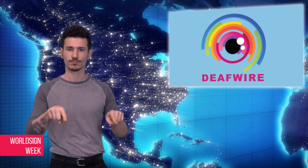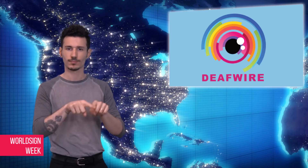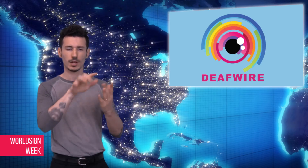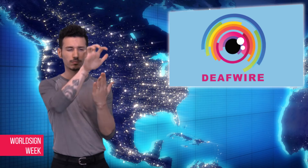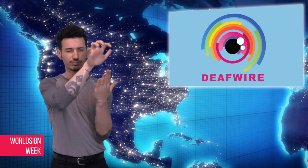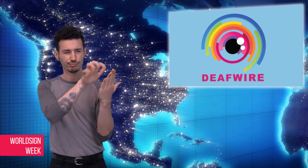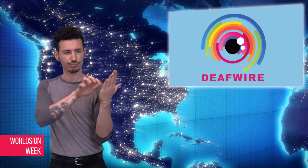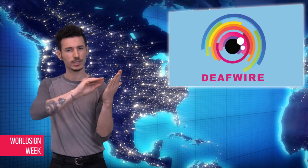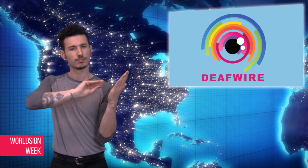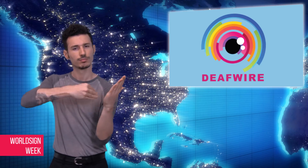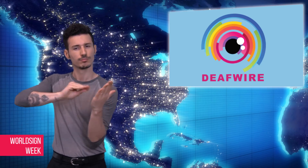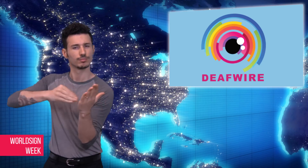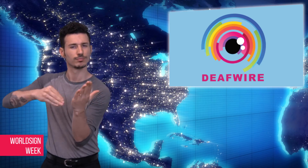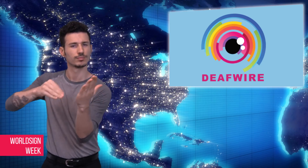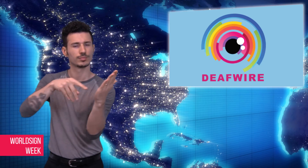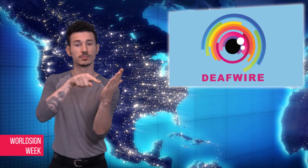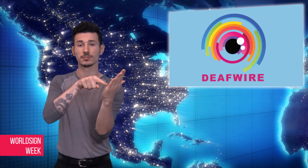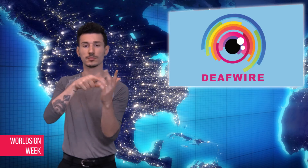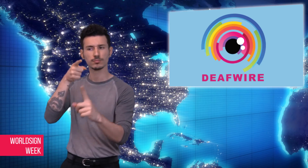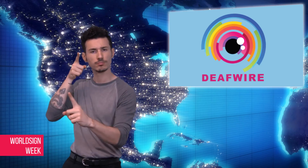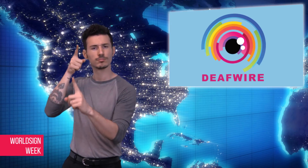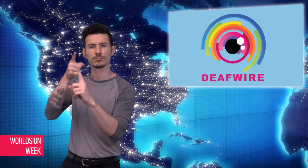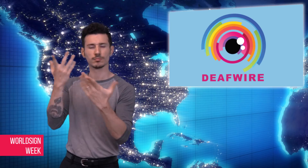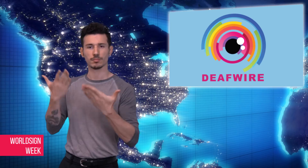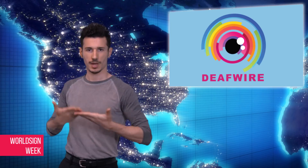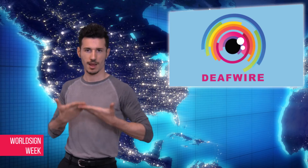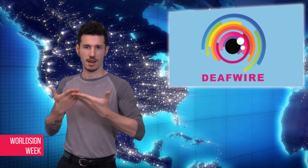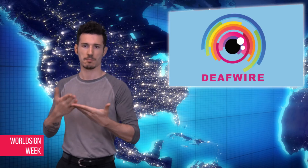customers held in 2014 got support